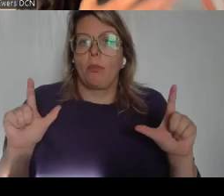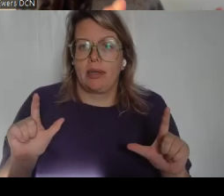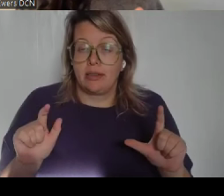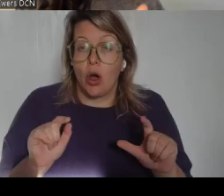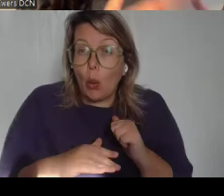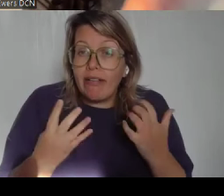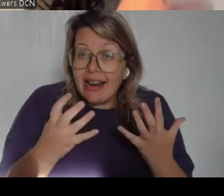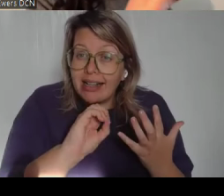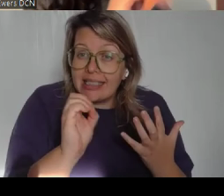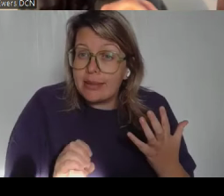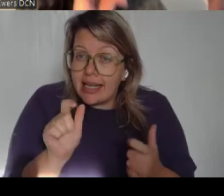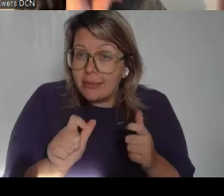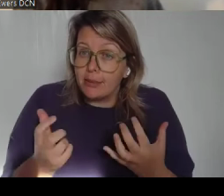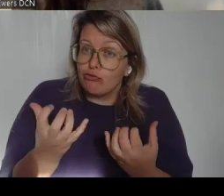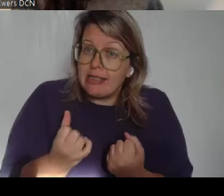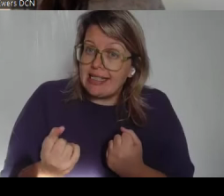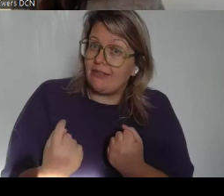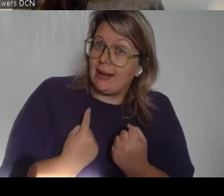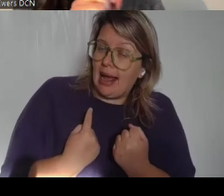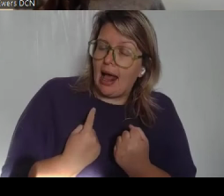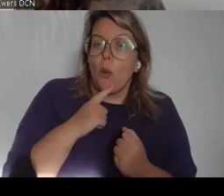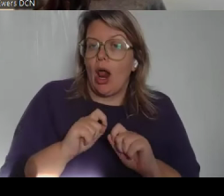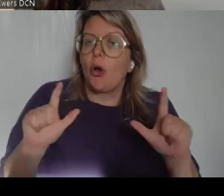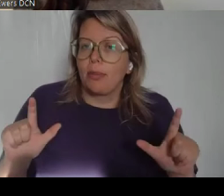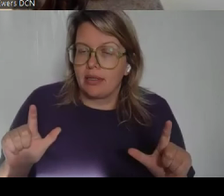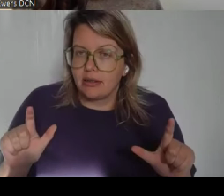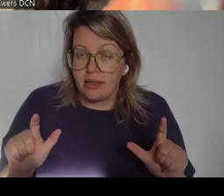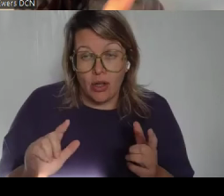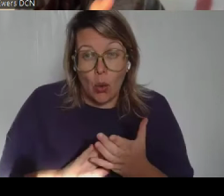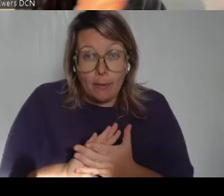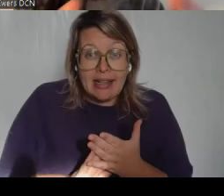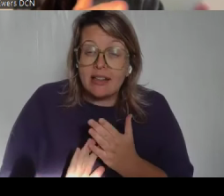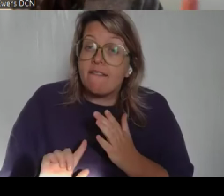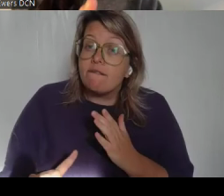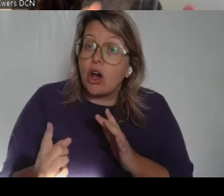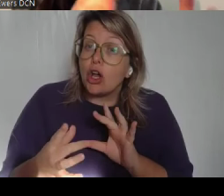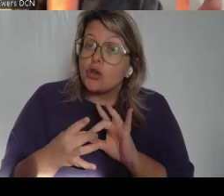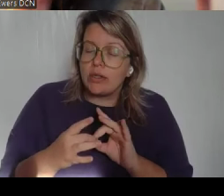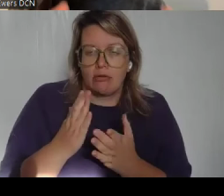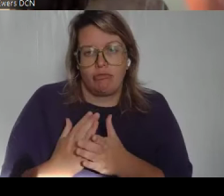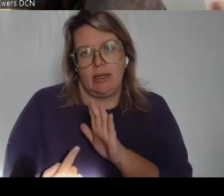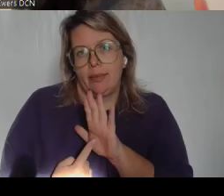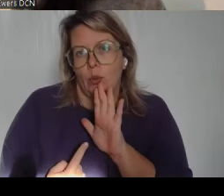You can see that in that honeymoon phase, it's really valuable. This is the chance where you're setting out